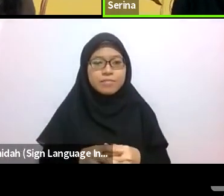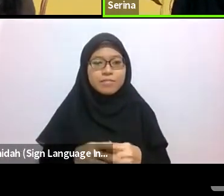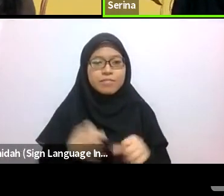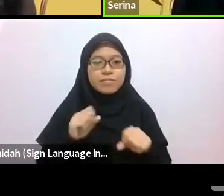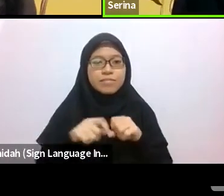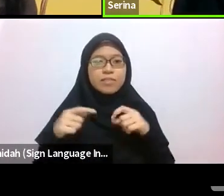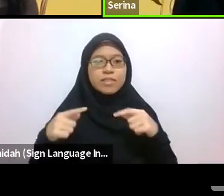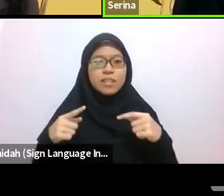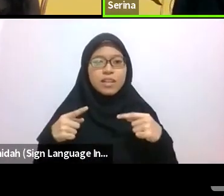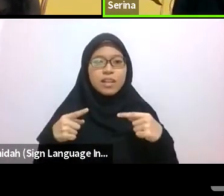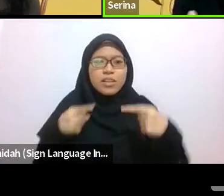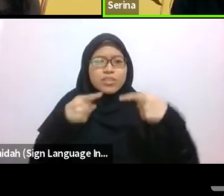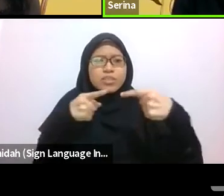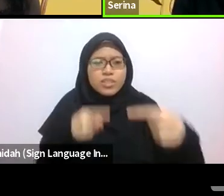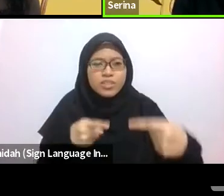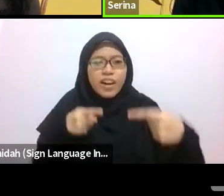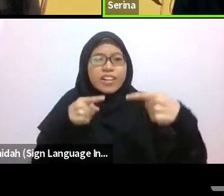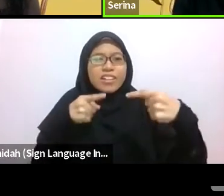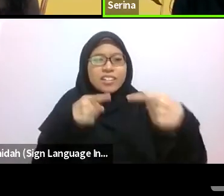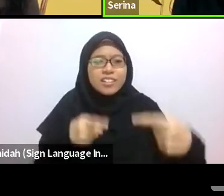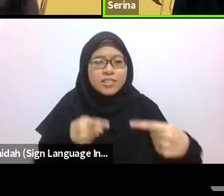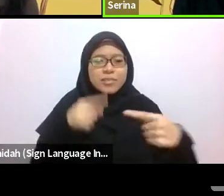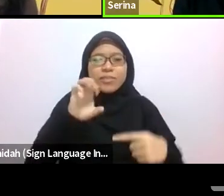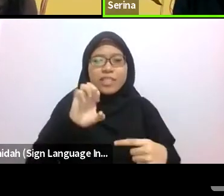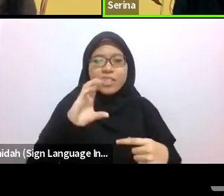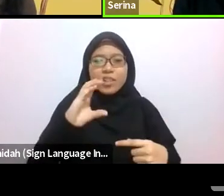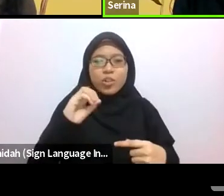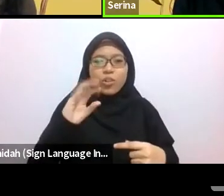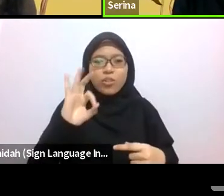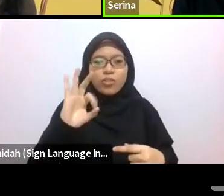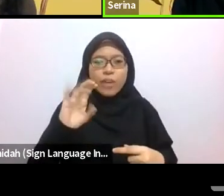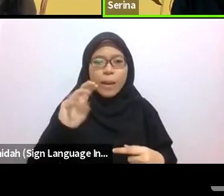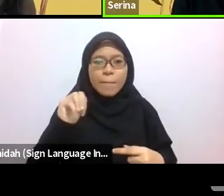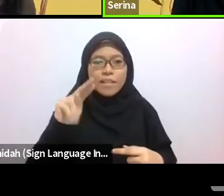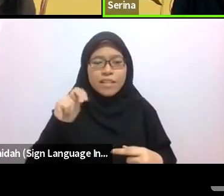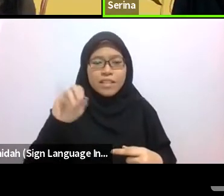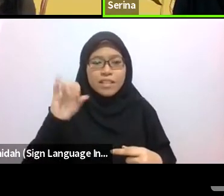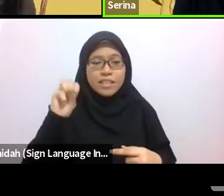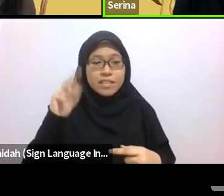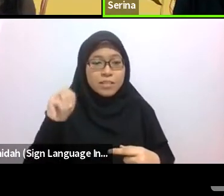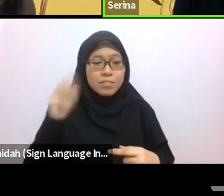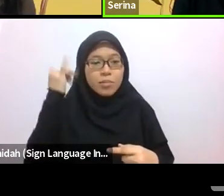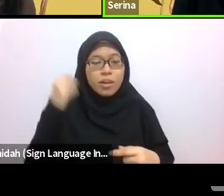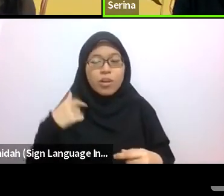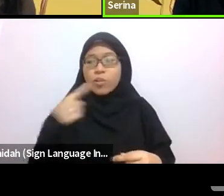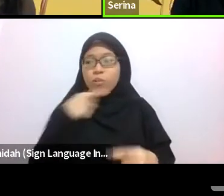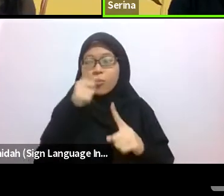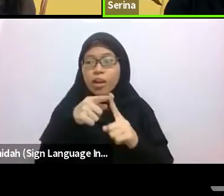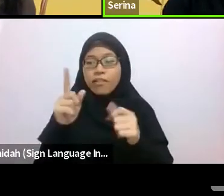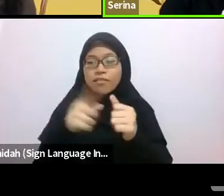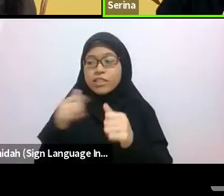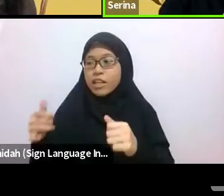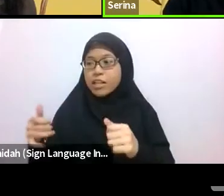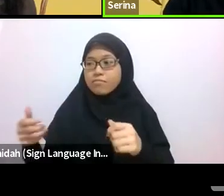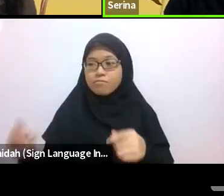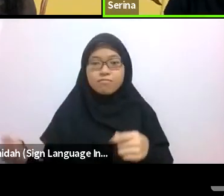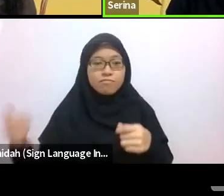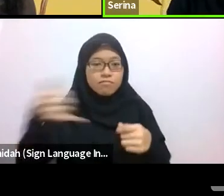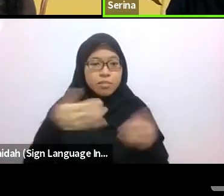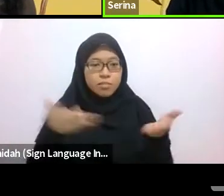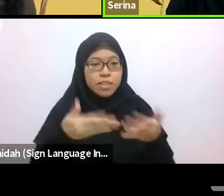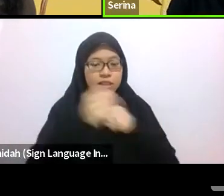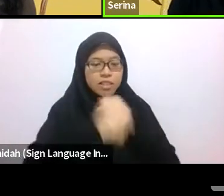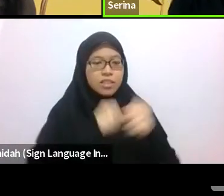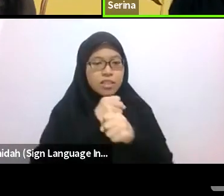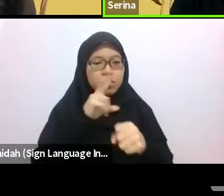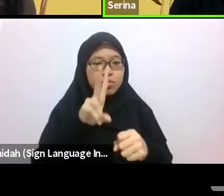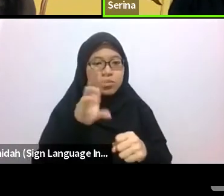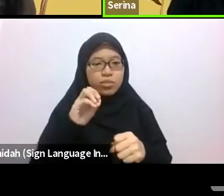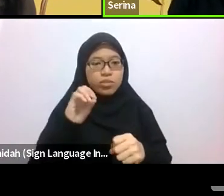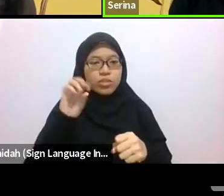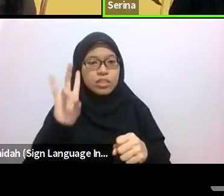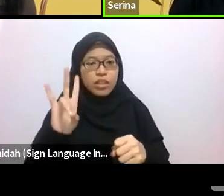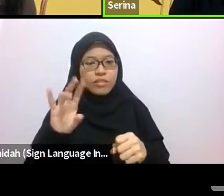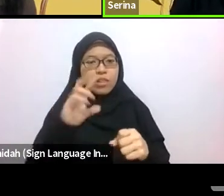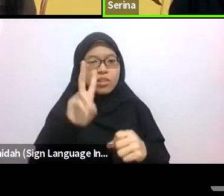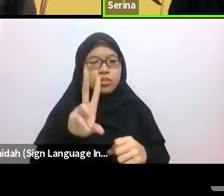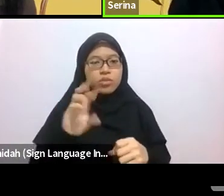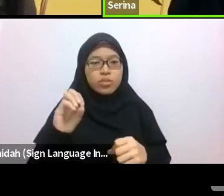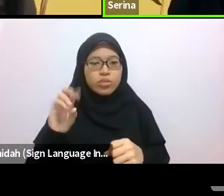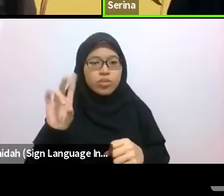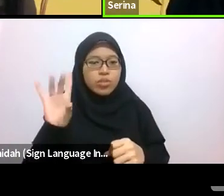When I first moved here in 2007-2008, I was fodder for gossip. Nobody knew who I was or what I was doing.